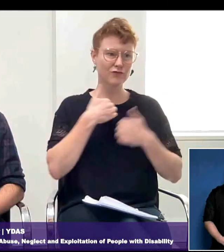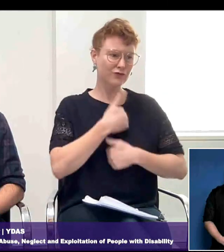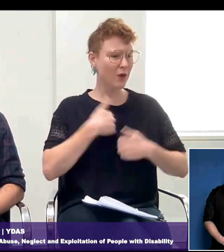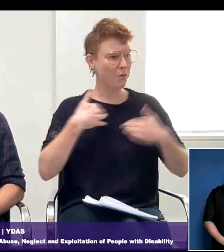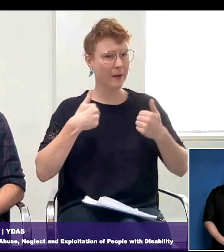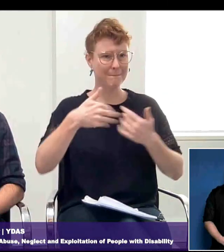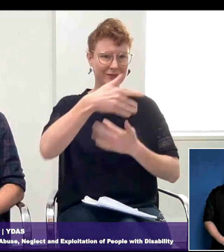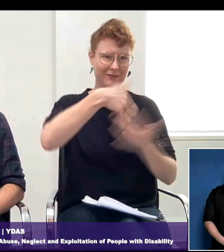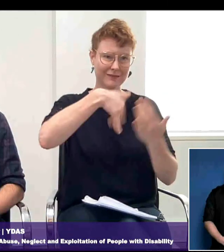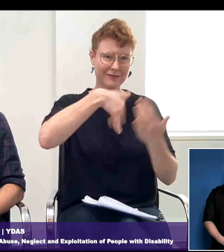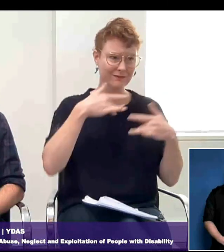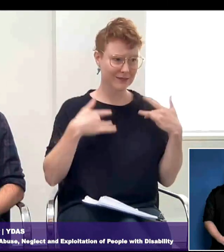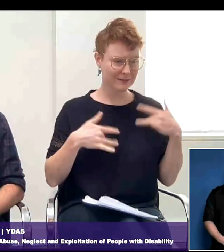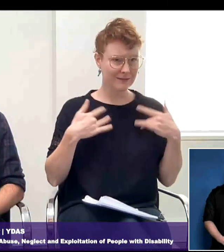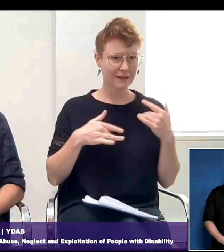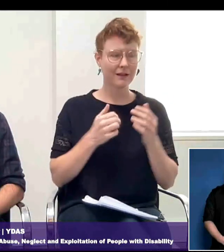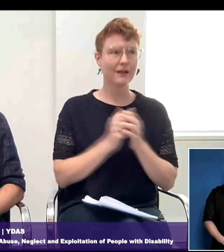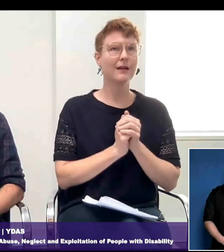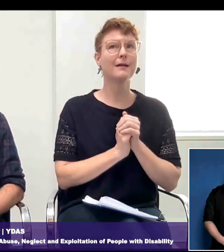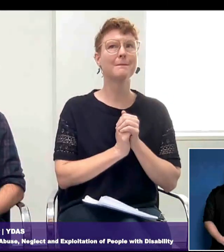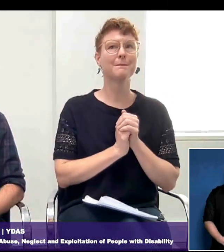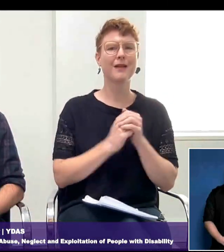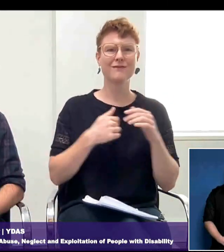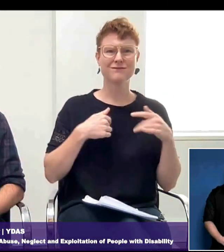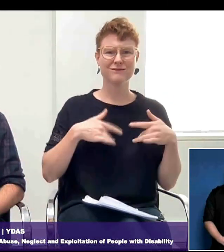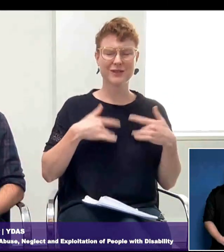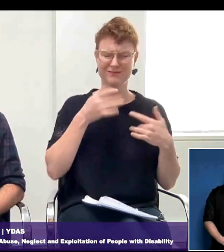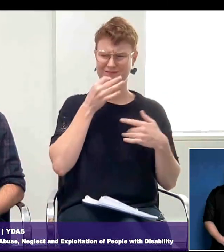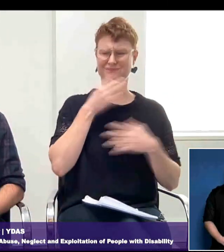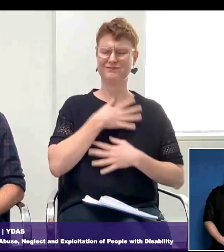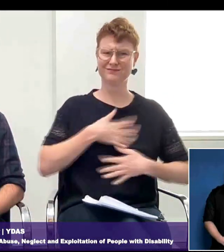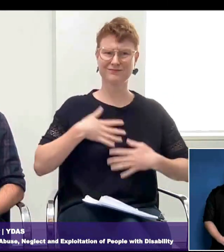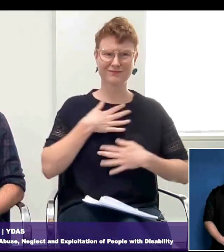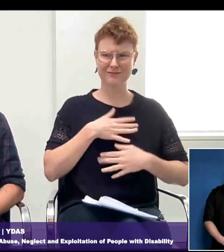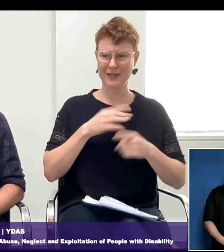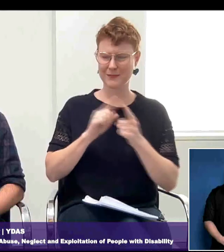commitments such as healthy living, wellbeing, social interaction.